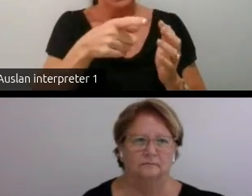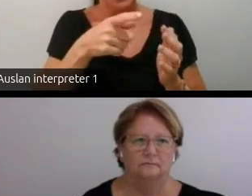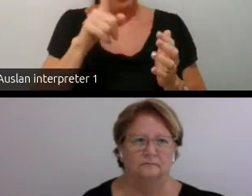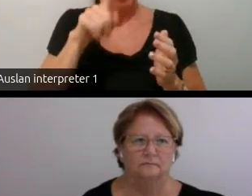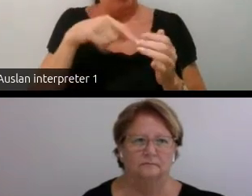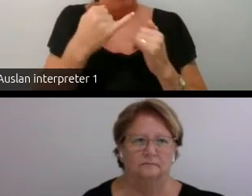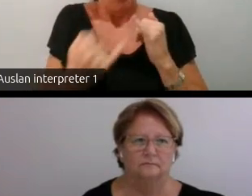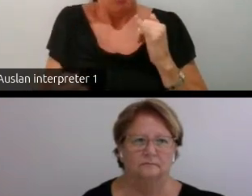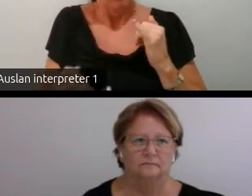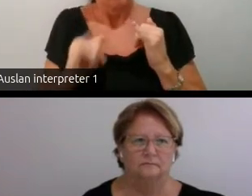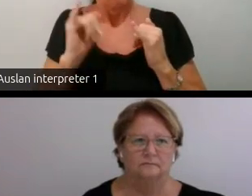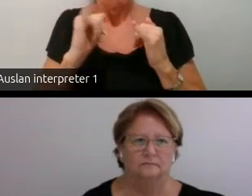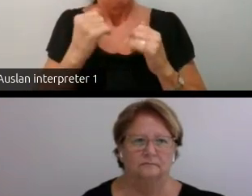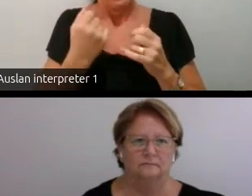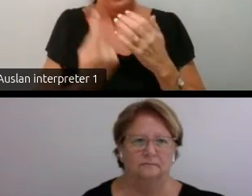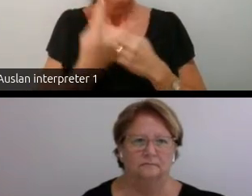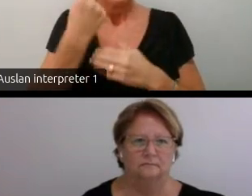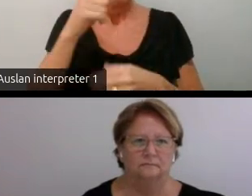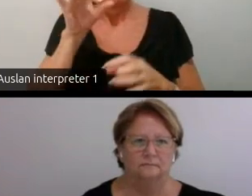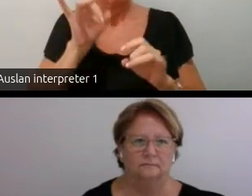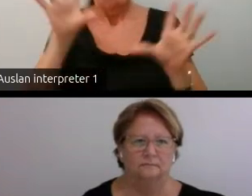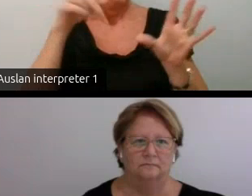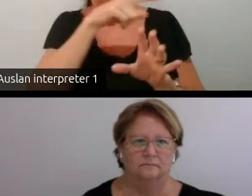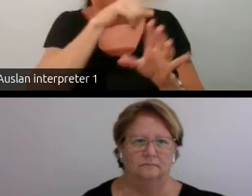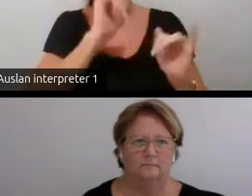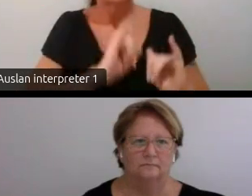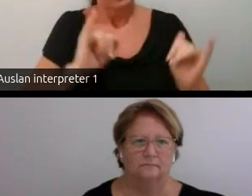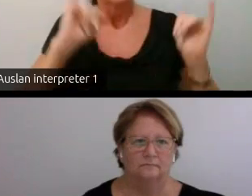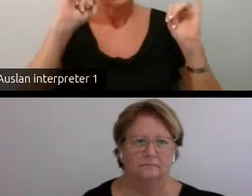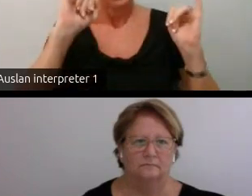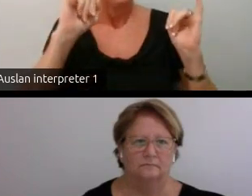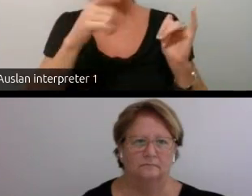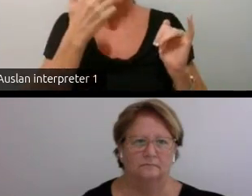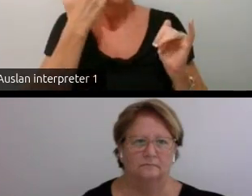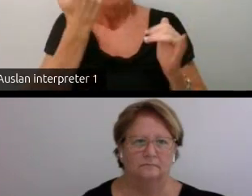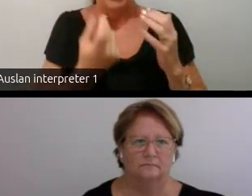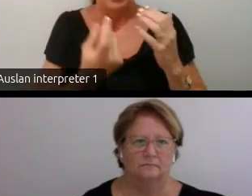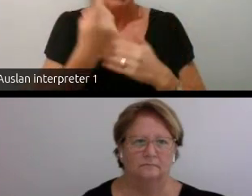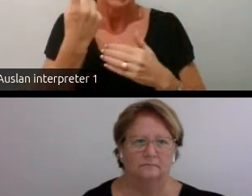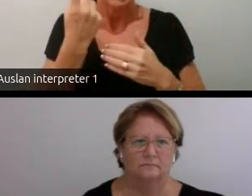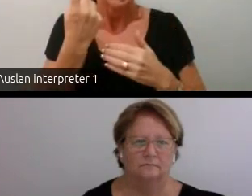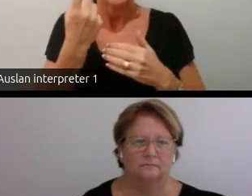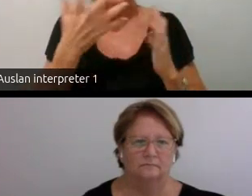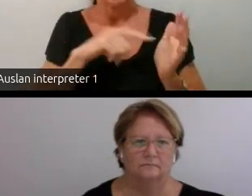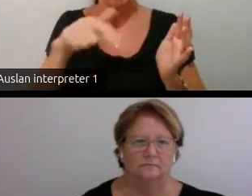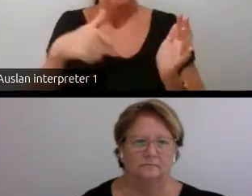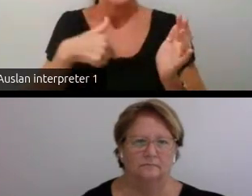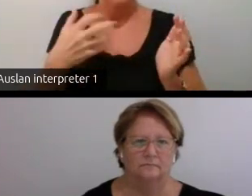caused by a disaster or made worse by a disaster, but it's always in the mix there and something for